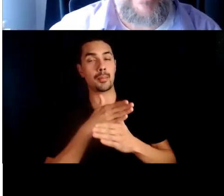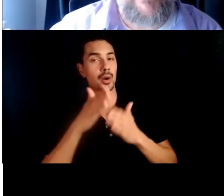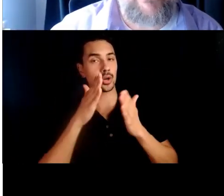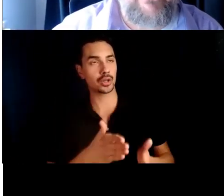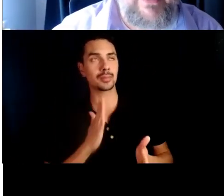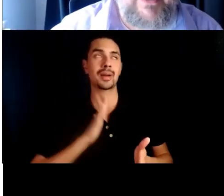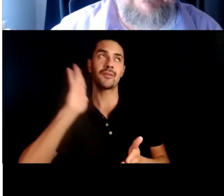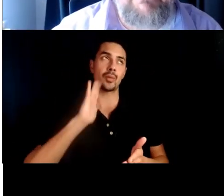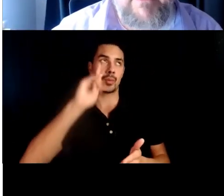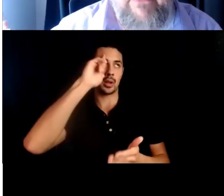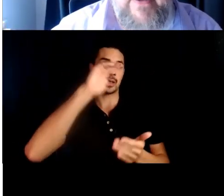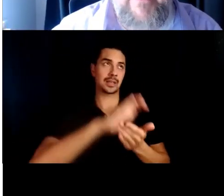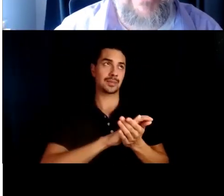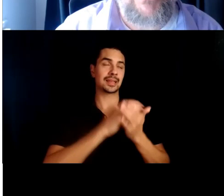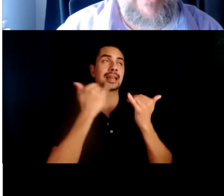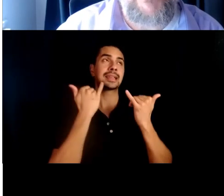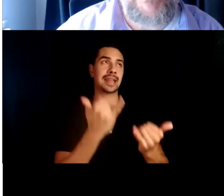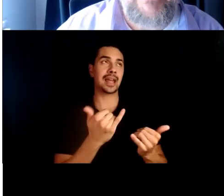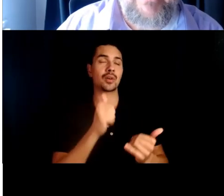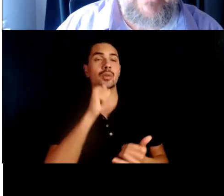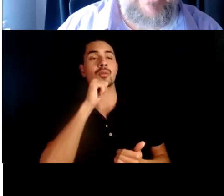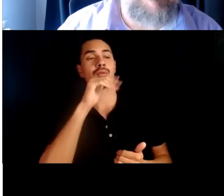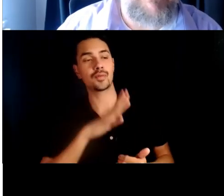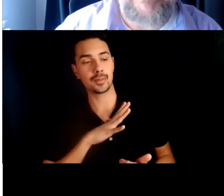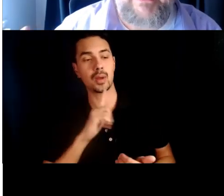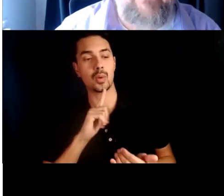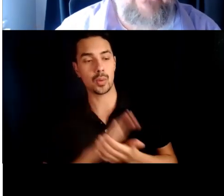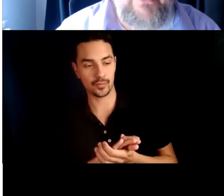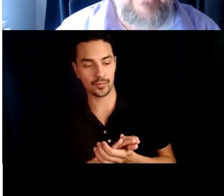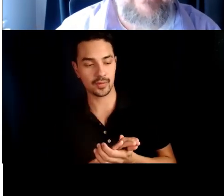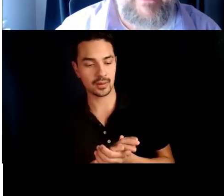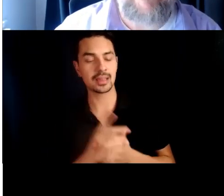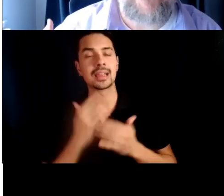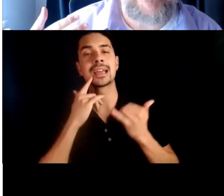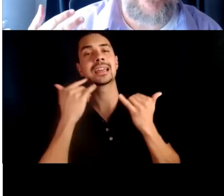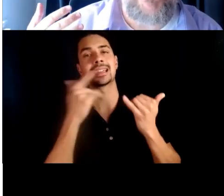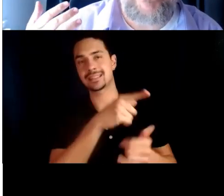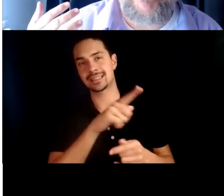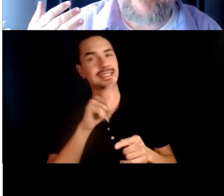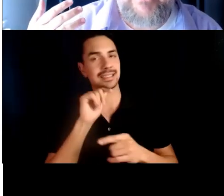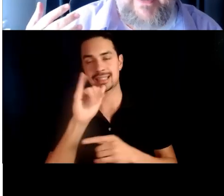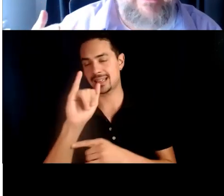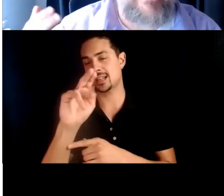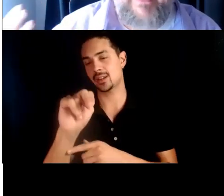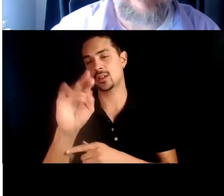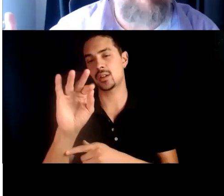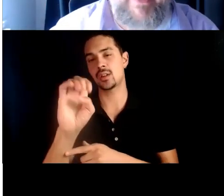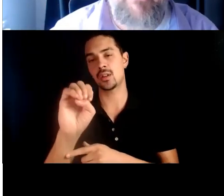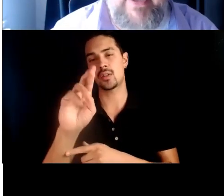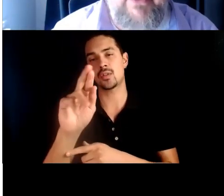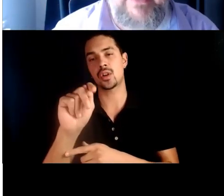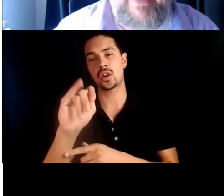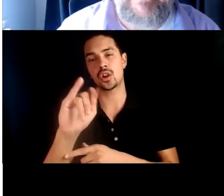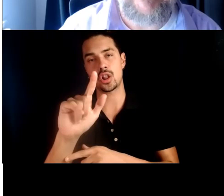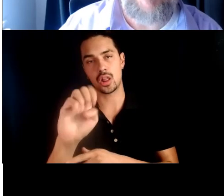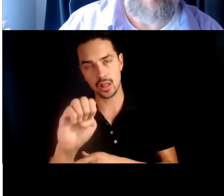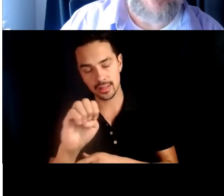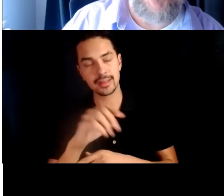now female spouse is infertile after this surgery and I'm okay with that."